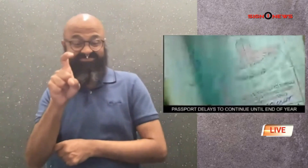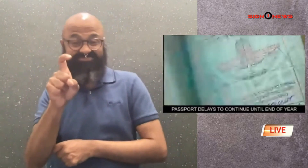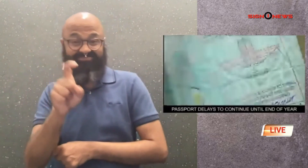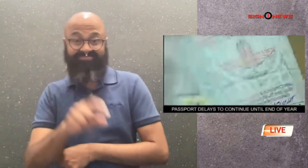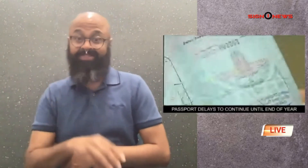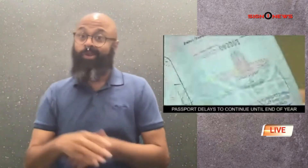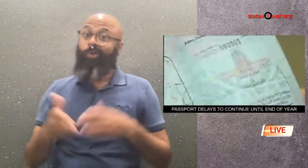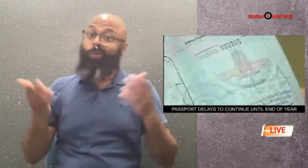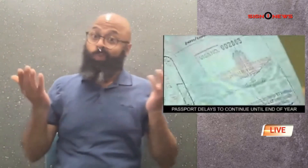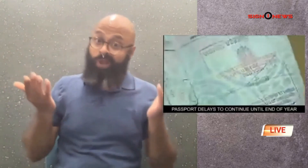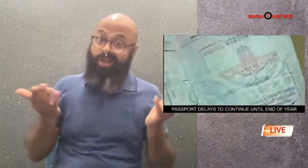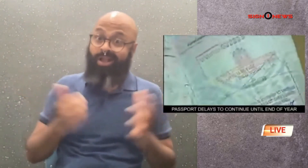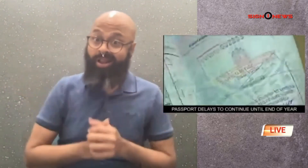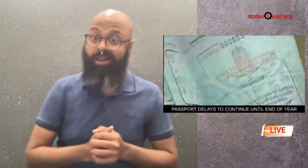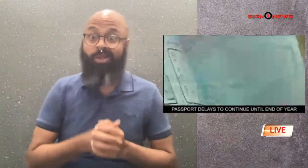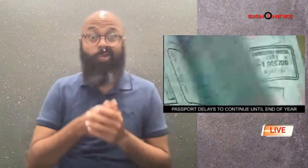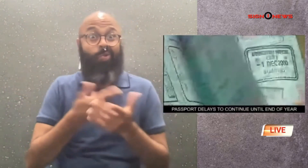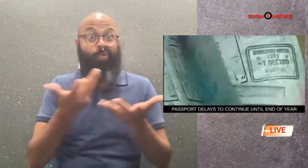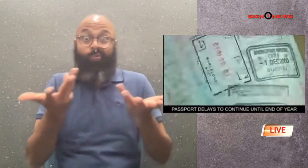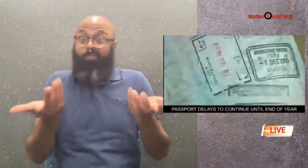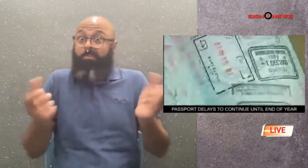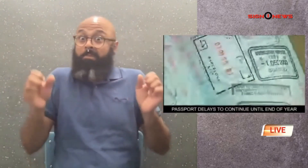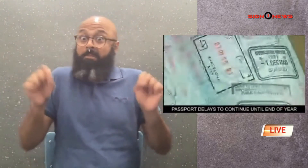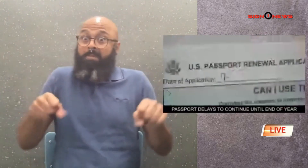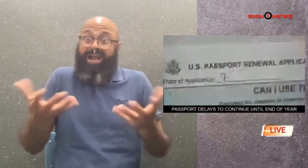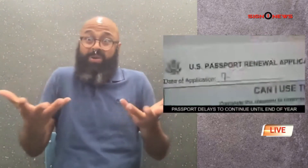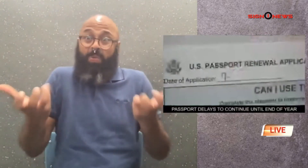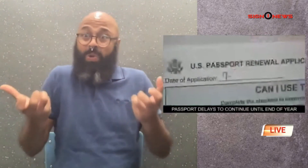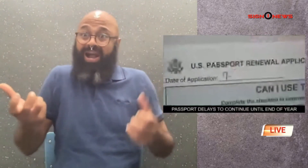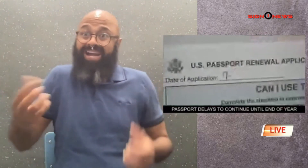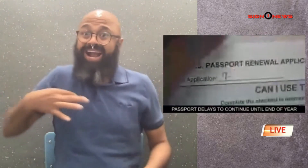Well, you might want to apply for your passport now.